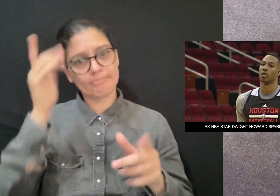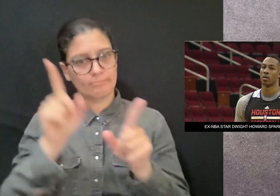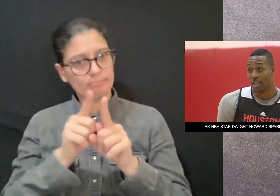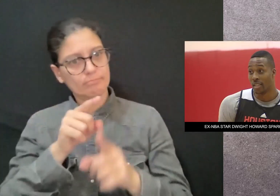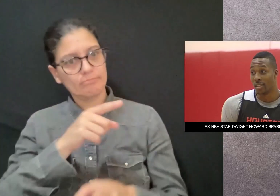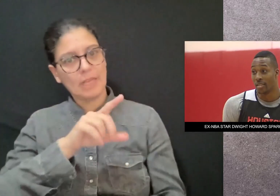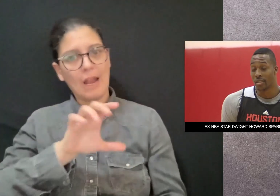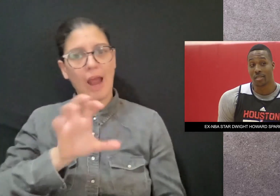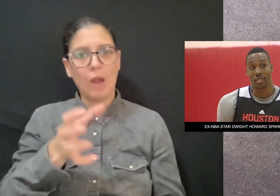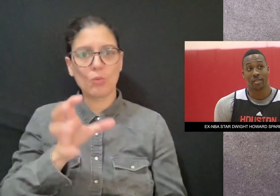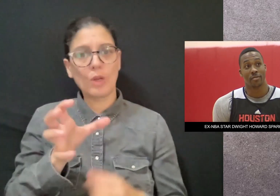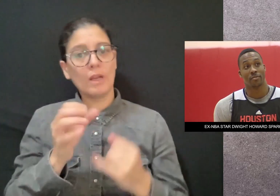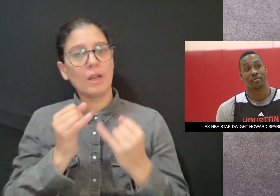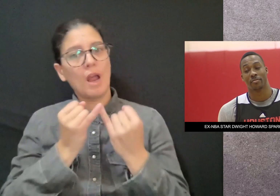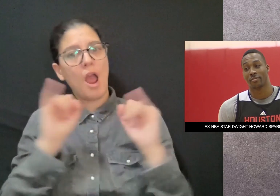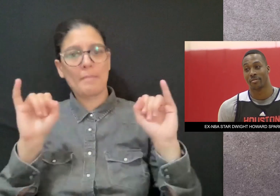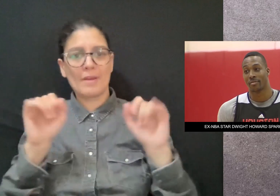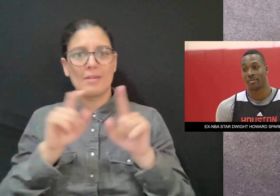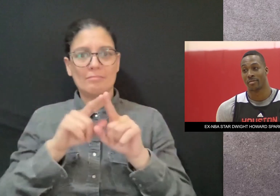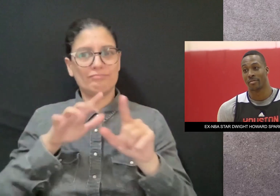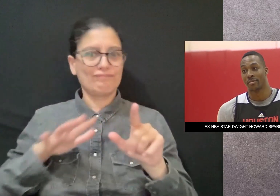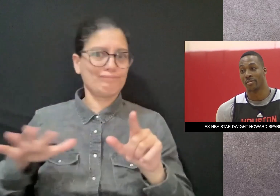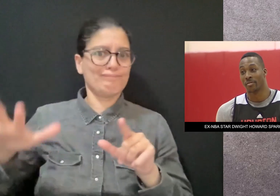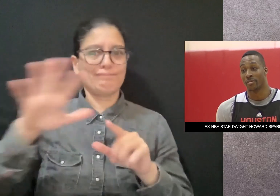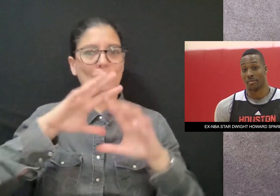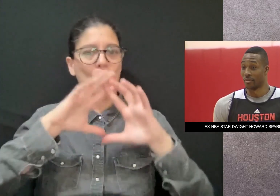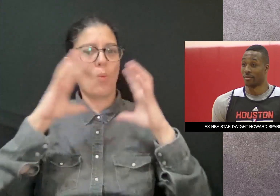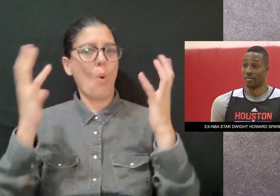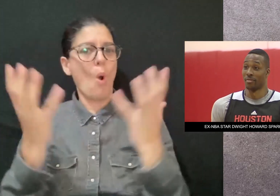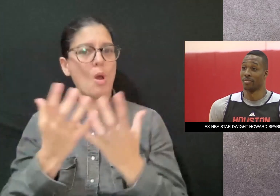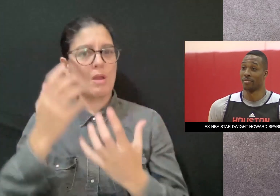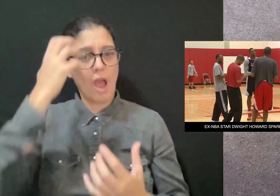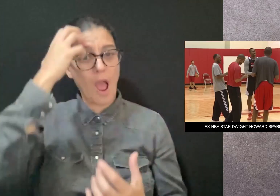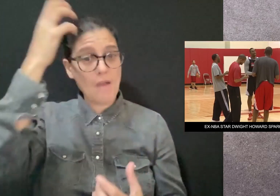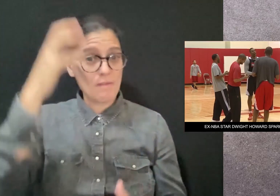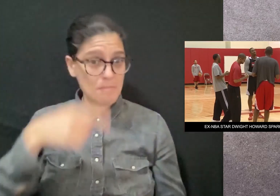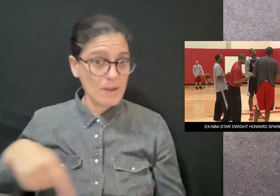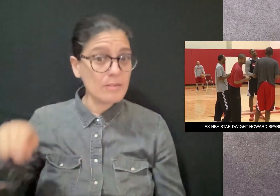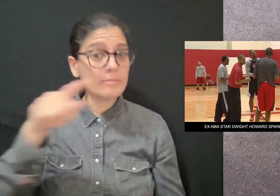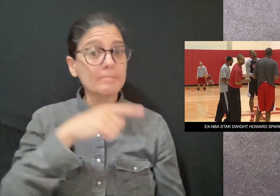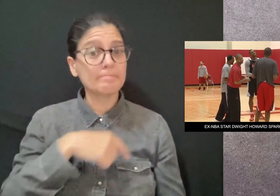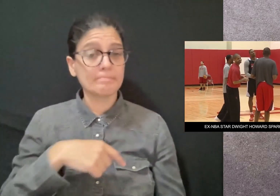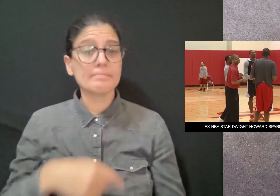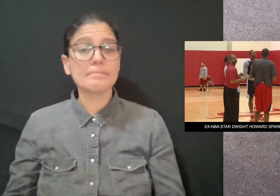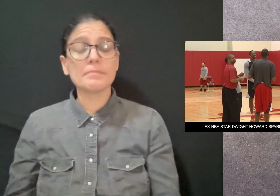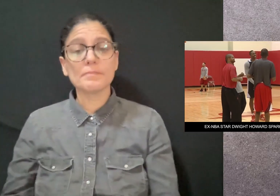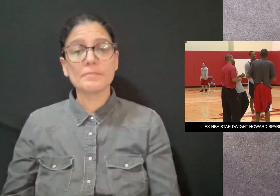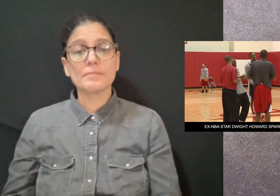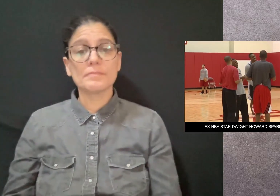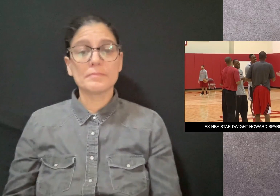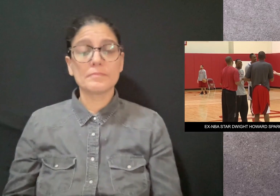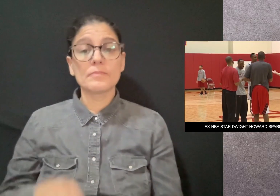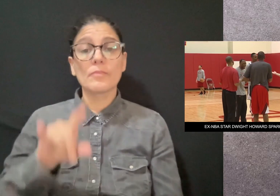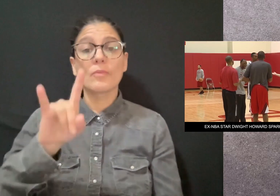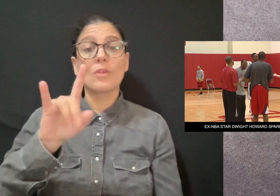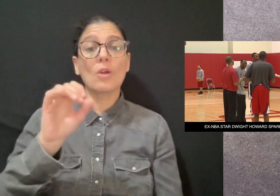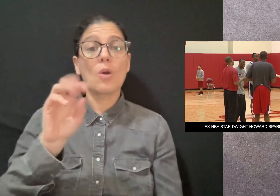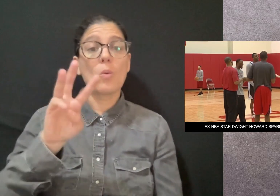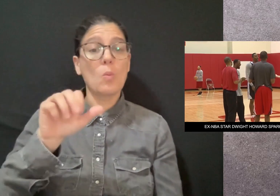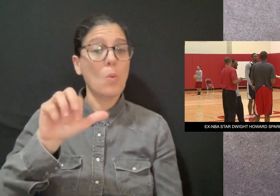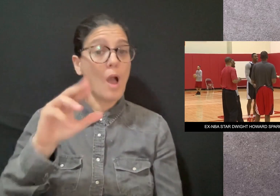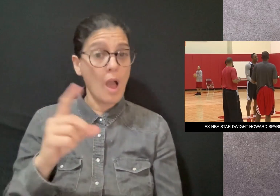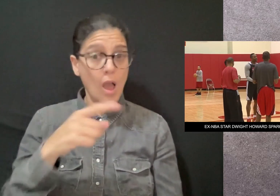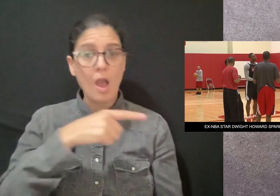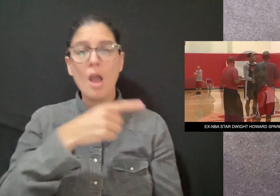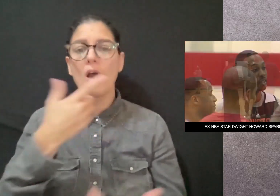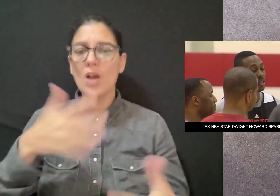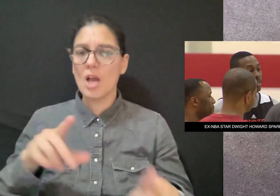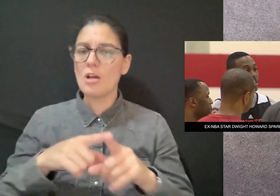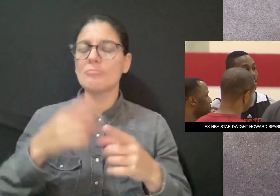as an independent country by most governments in the world